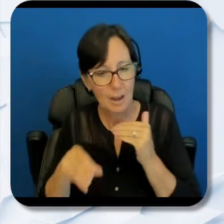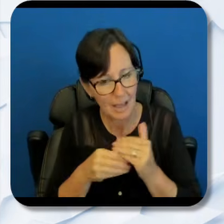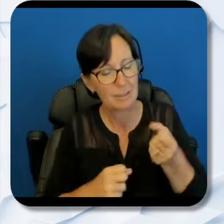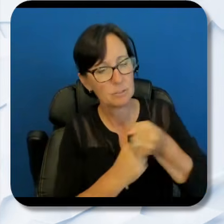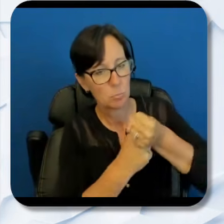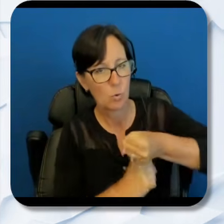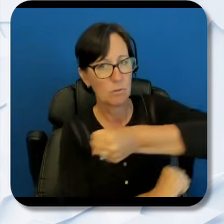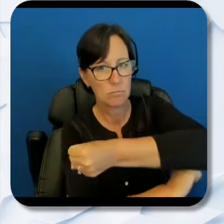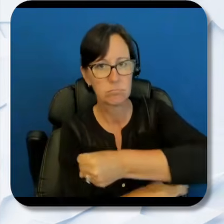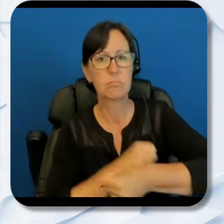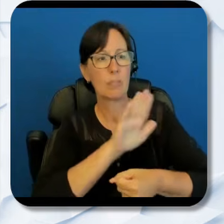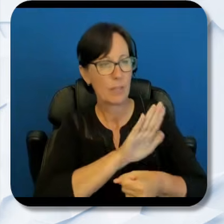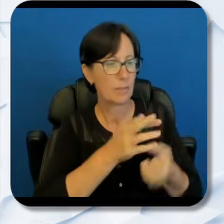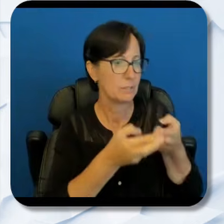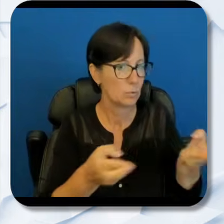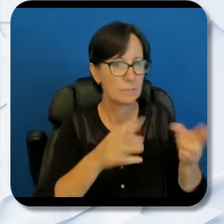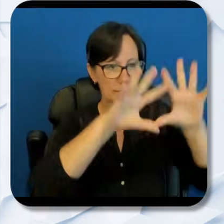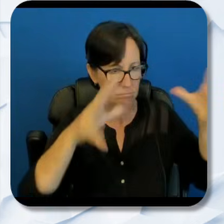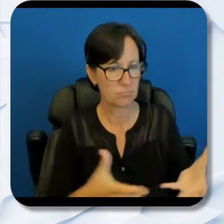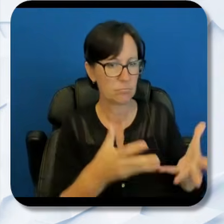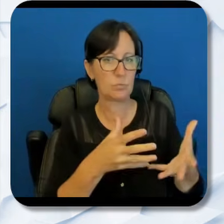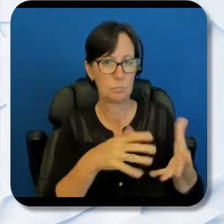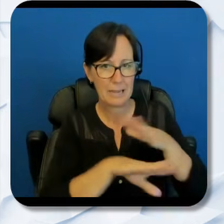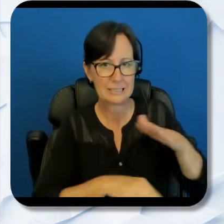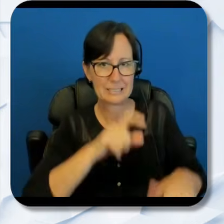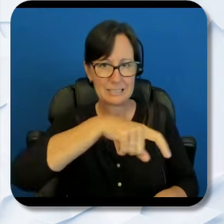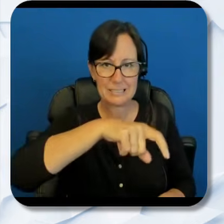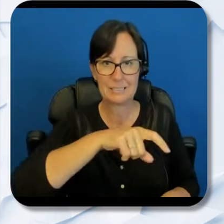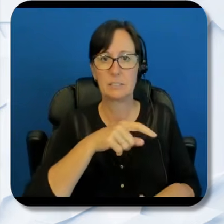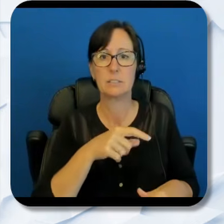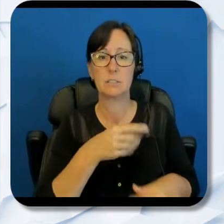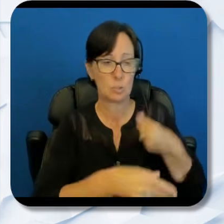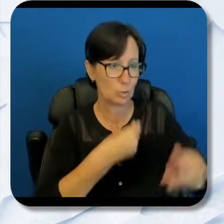address their holistic needs. So we were so thrilled to see this new funding in the